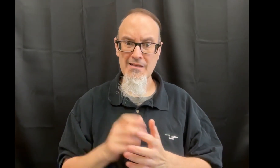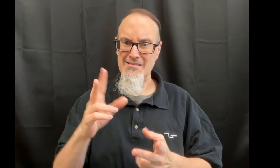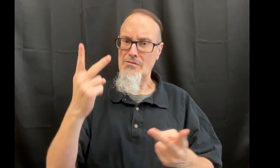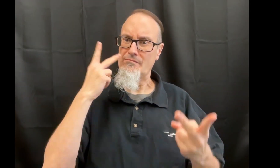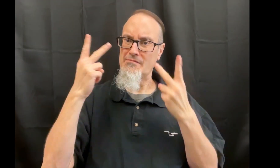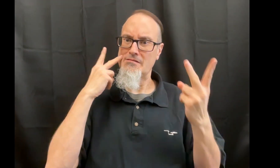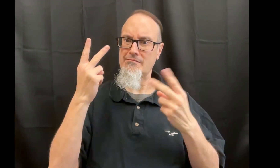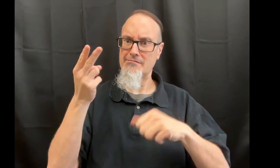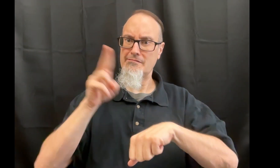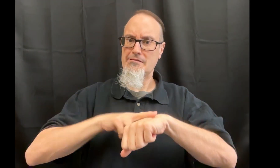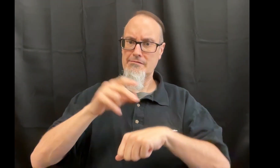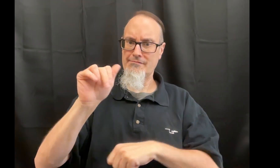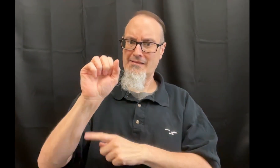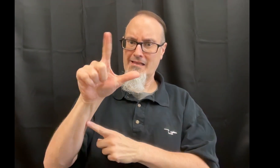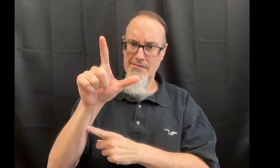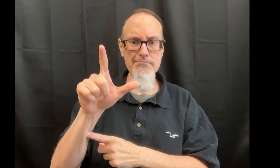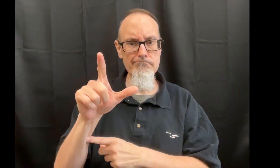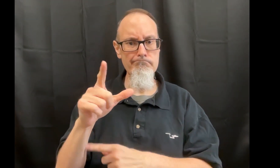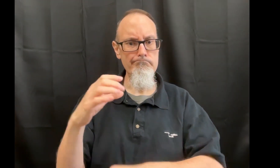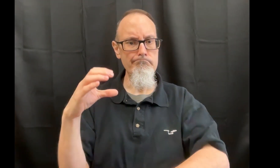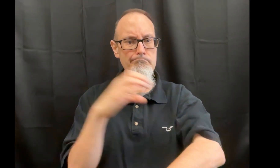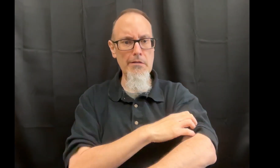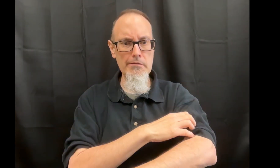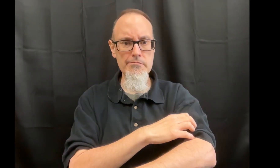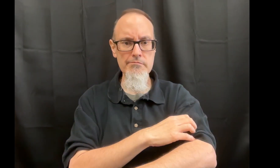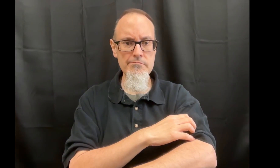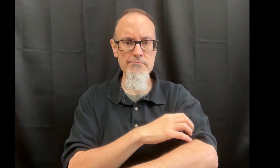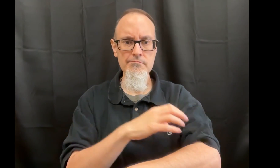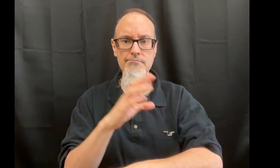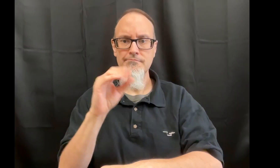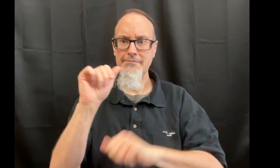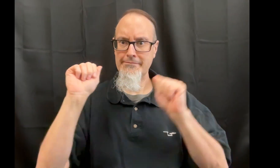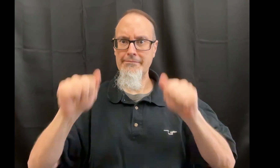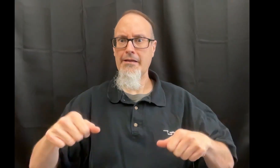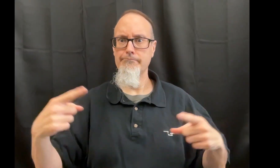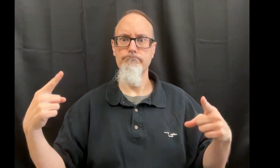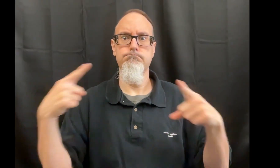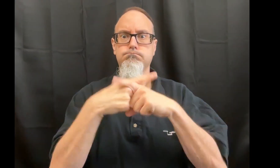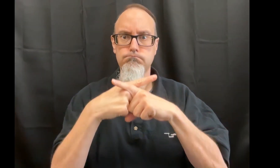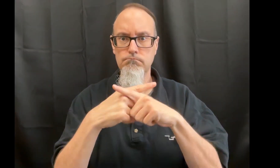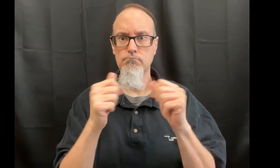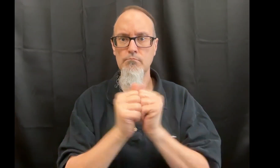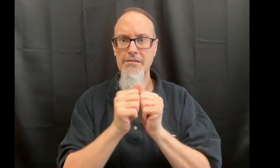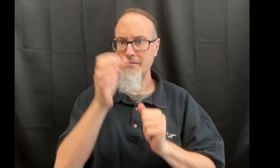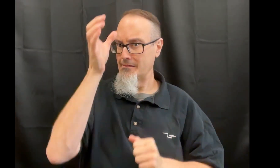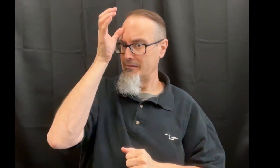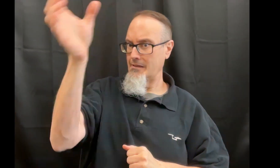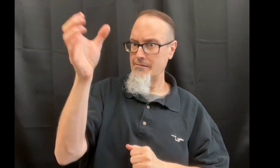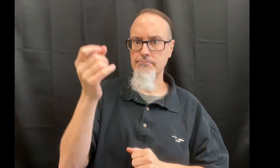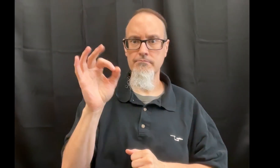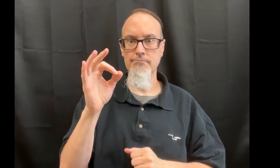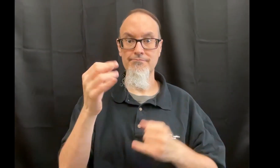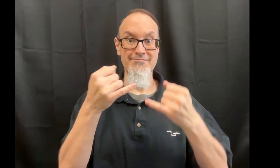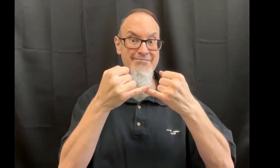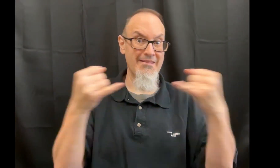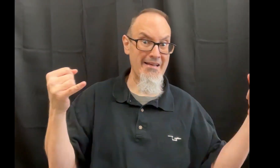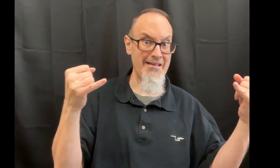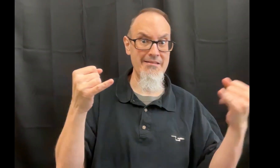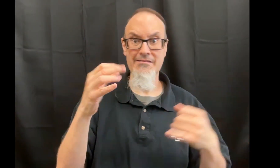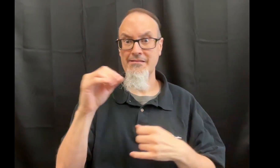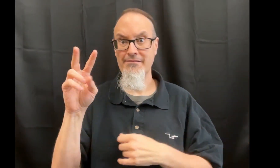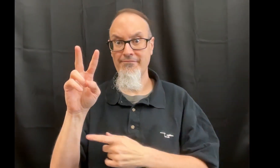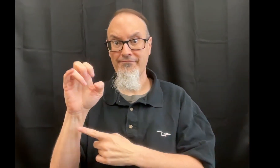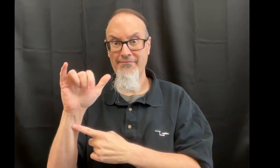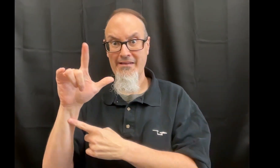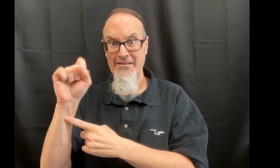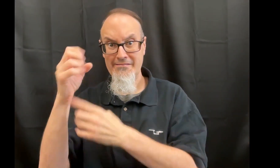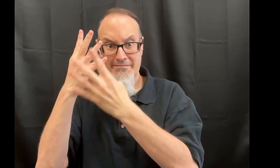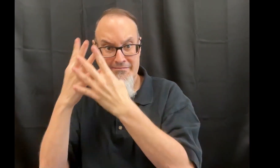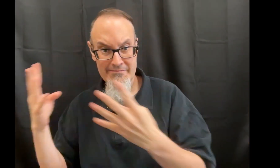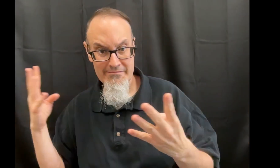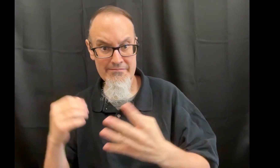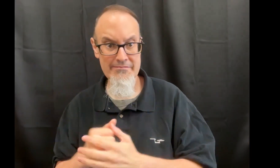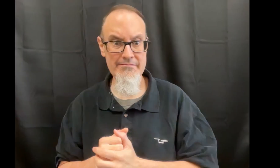The visual nature of ASL is very powerful and can conflict with the lines and veils.